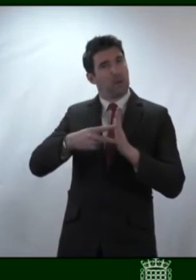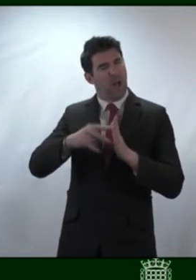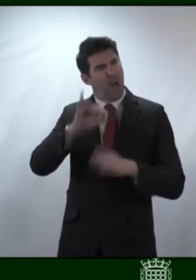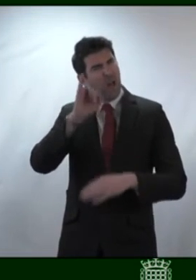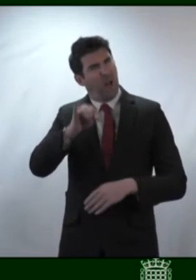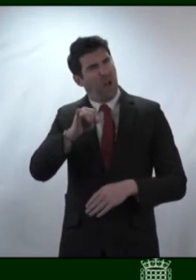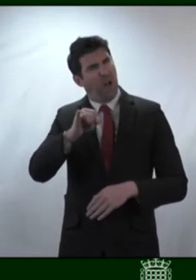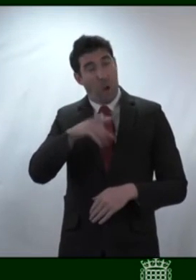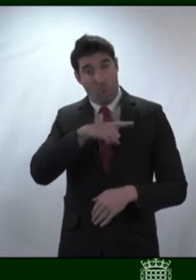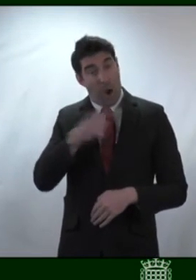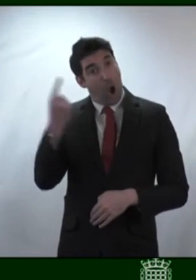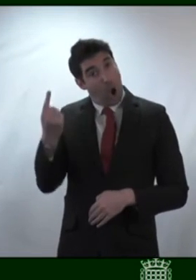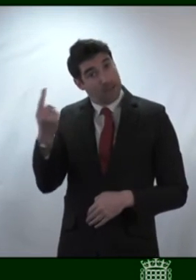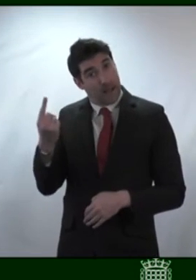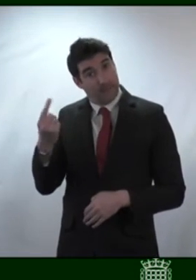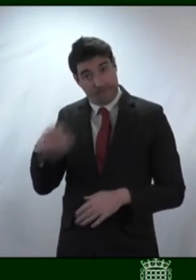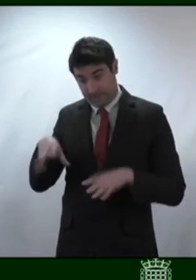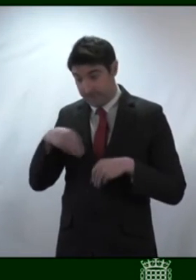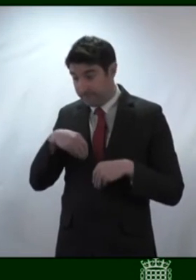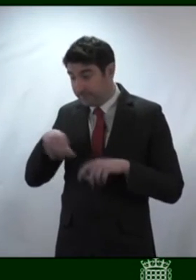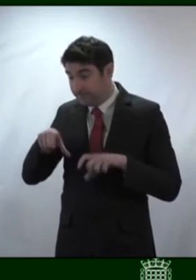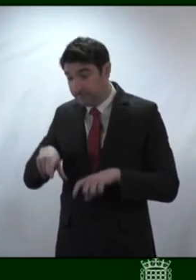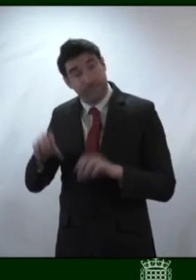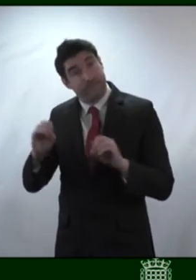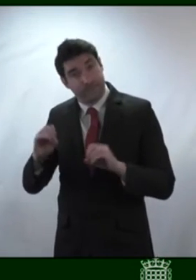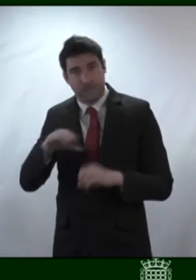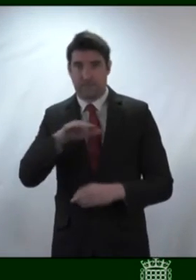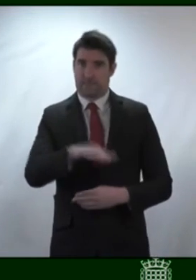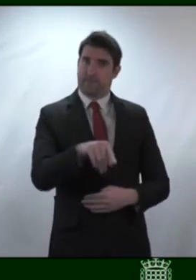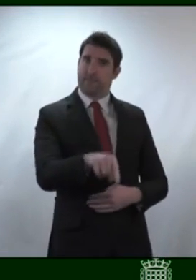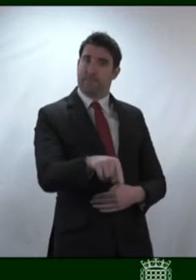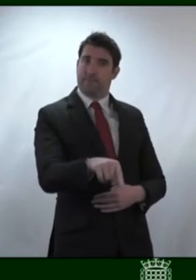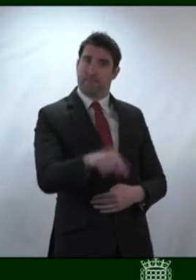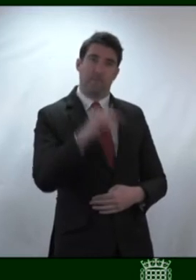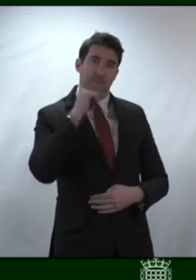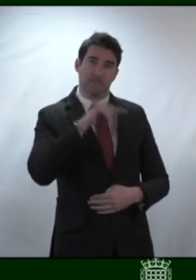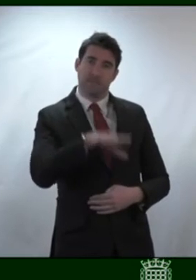income from support to look after their children, and will the Prime Minister urgently look